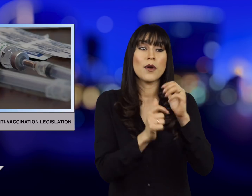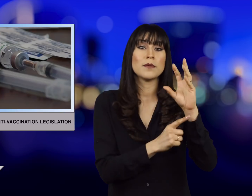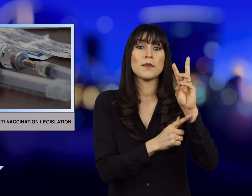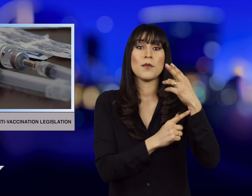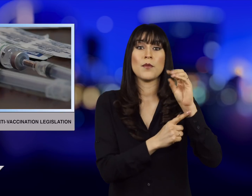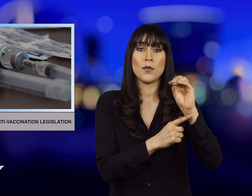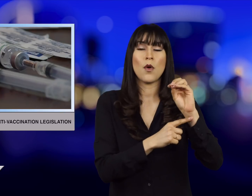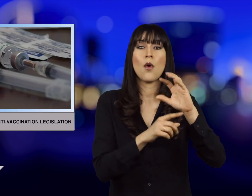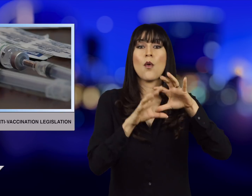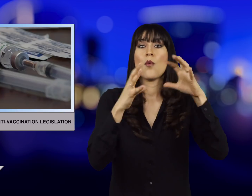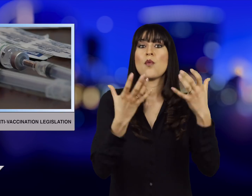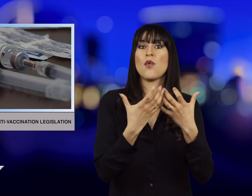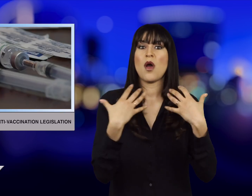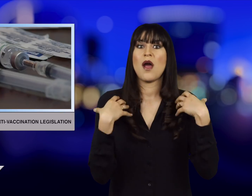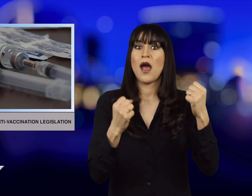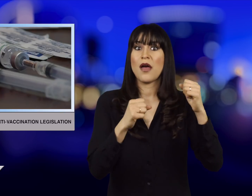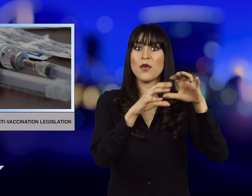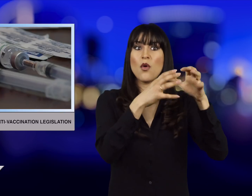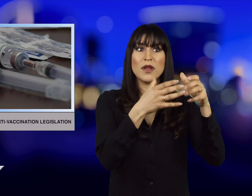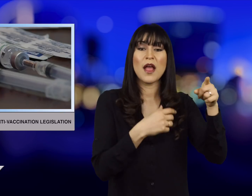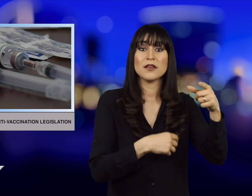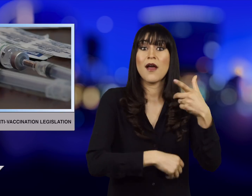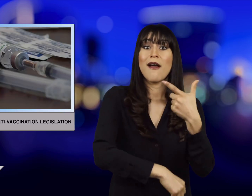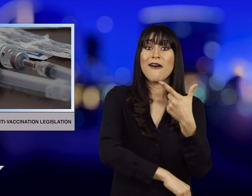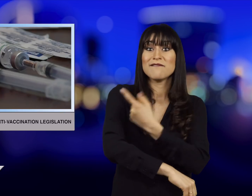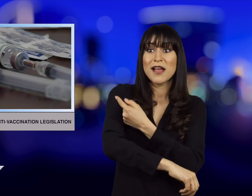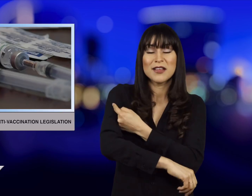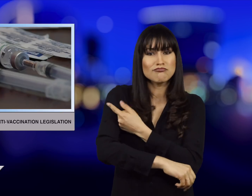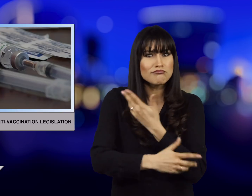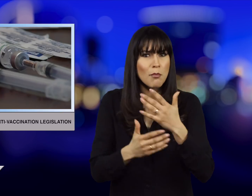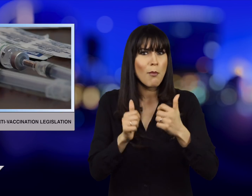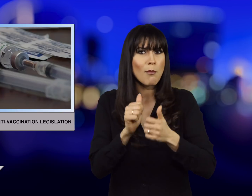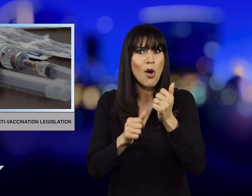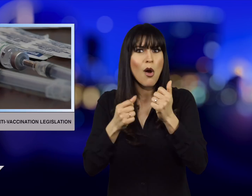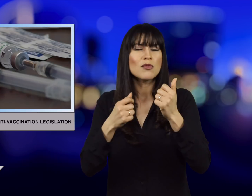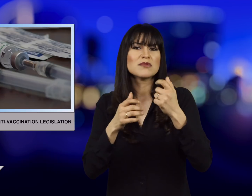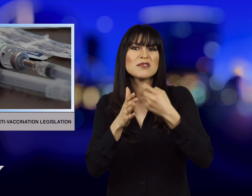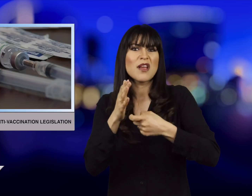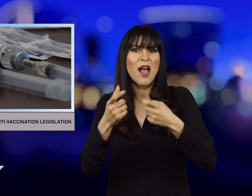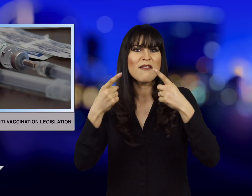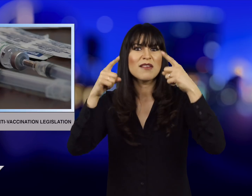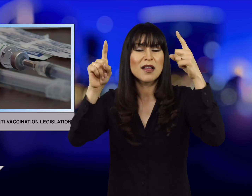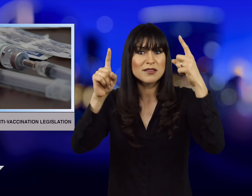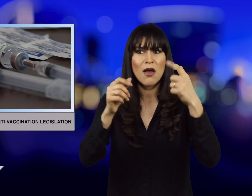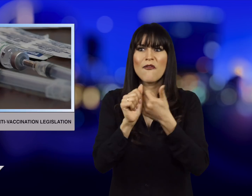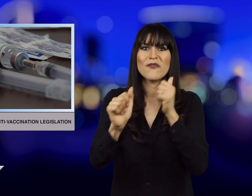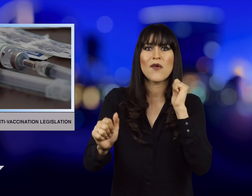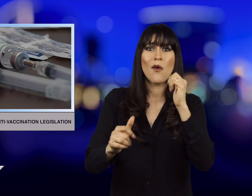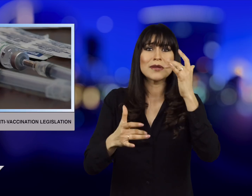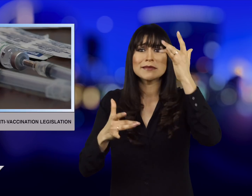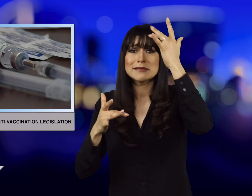According to the World Health Organization, vaccination is one of the most cost-effective